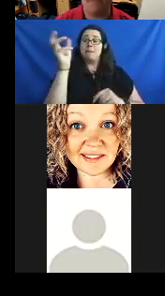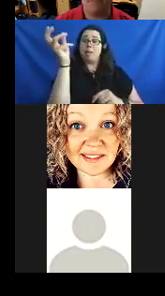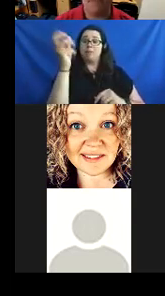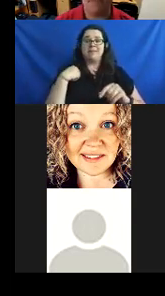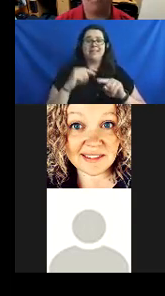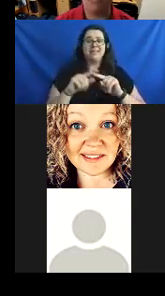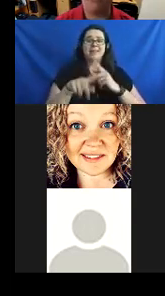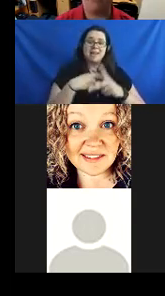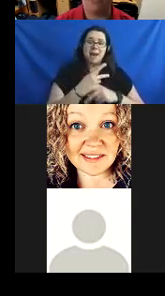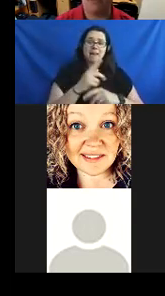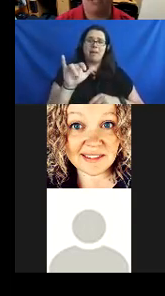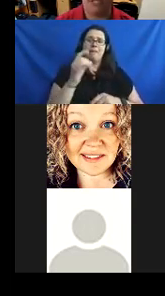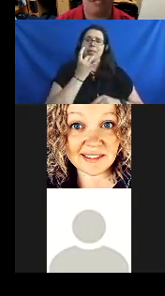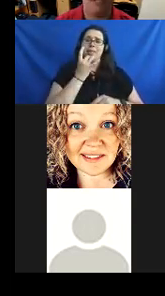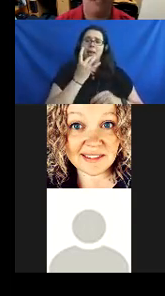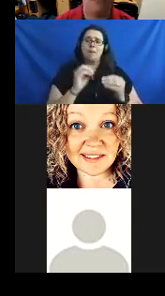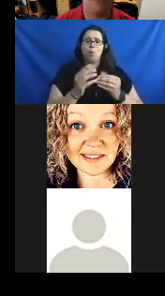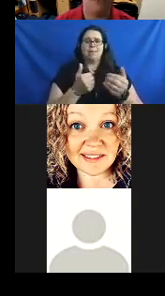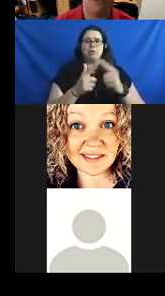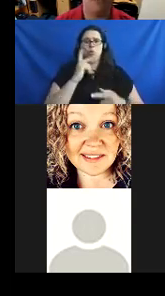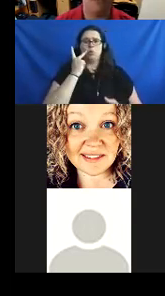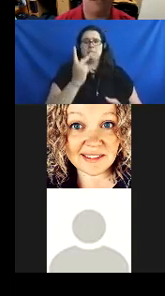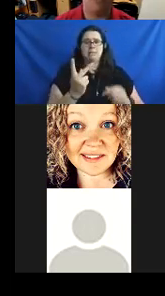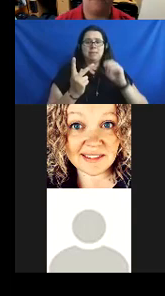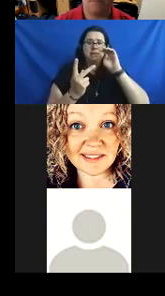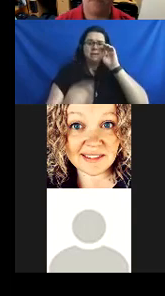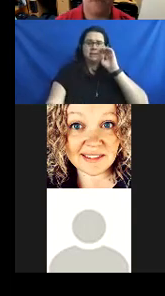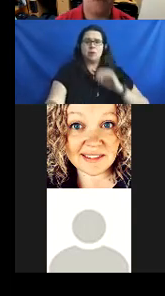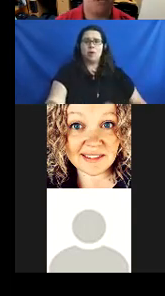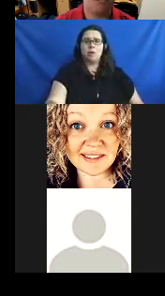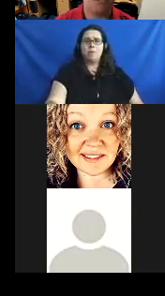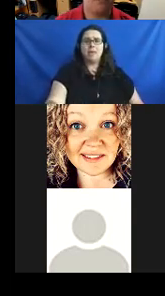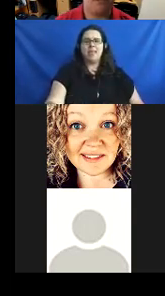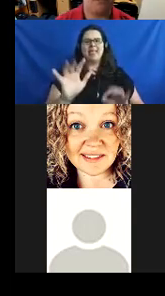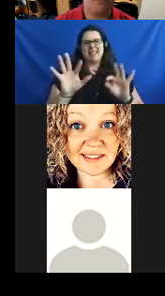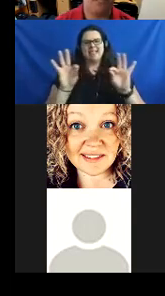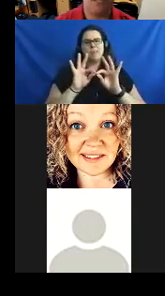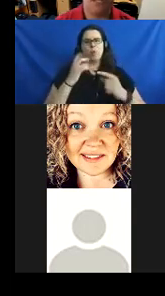MAY MAKE IT EASIER FOR SOMEONE TO SEE. THAT'S A PRETTY IMPORTANT CONSIDERATION.